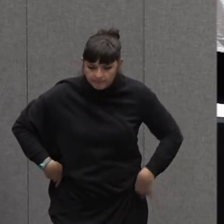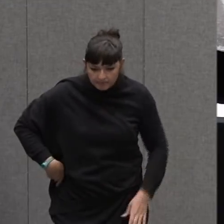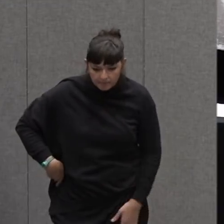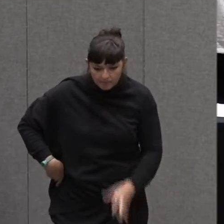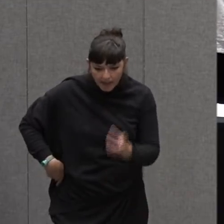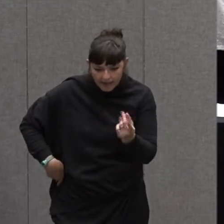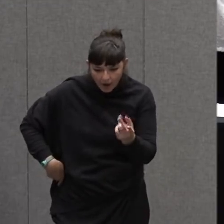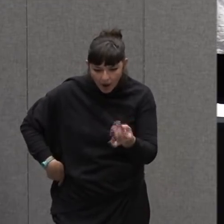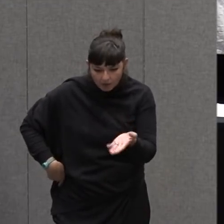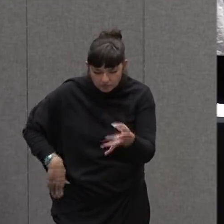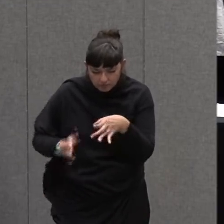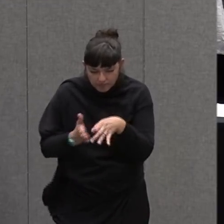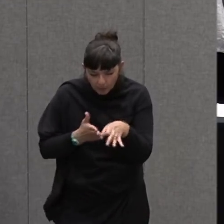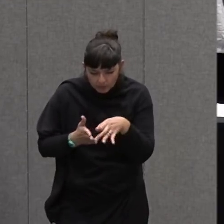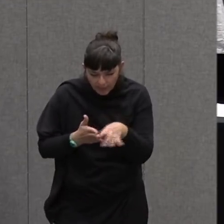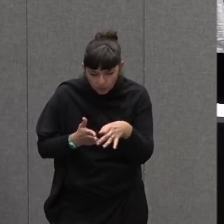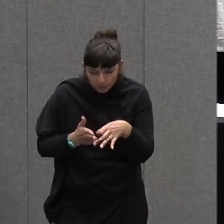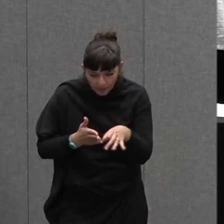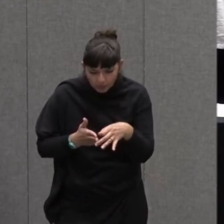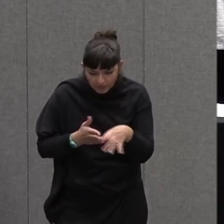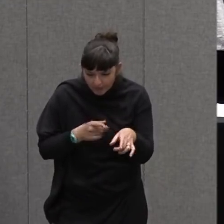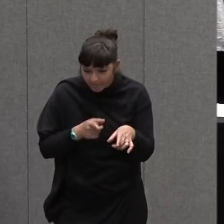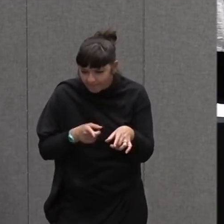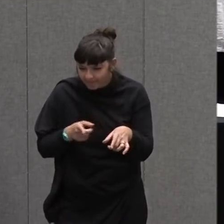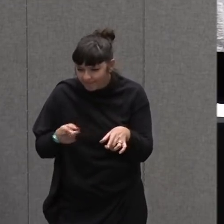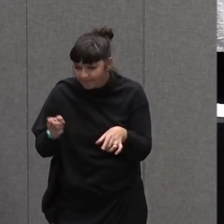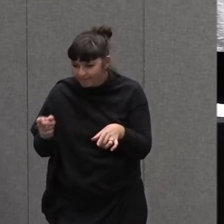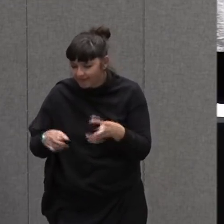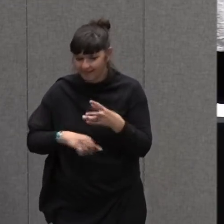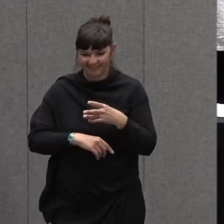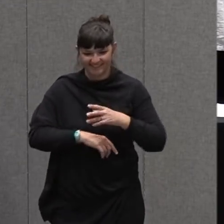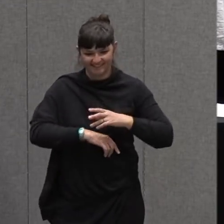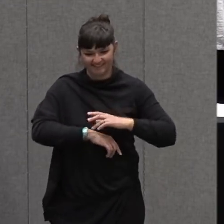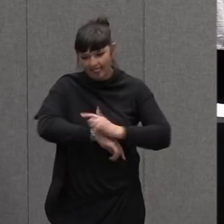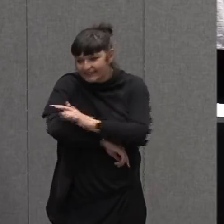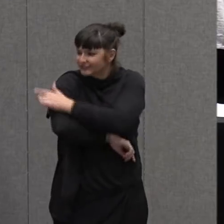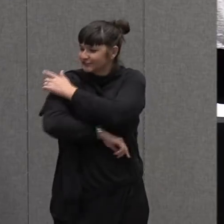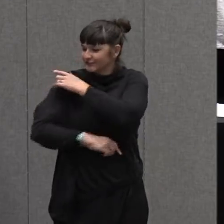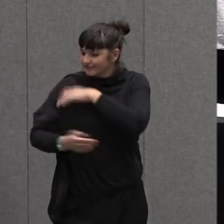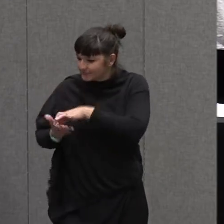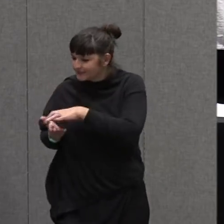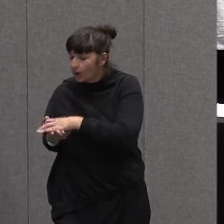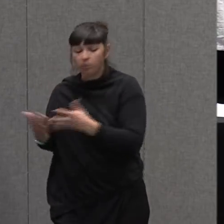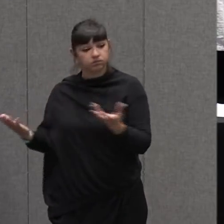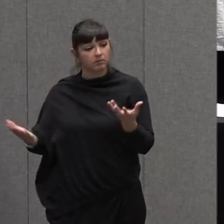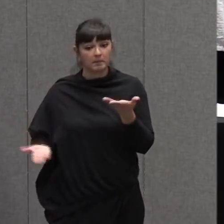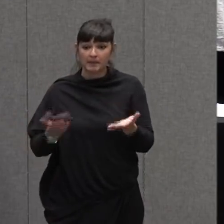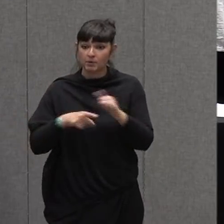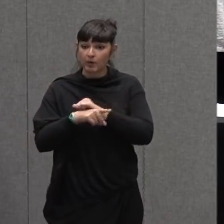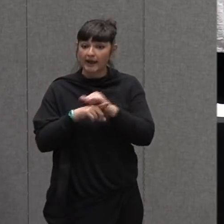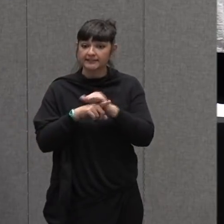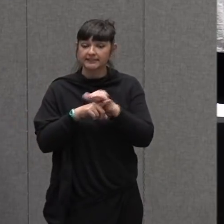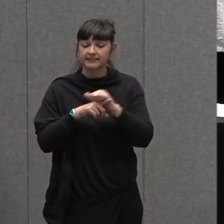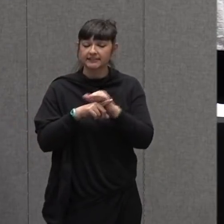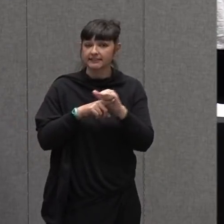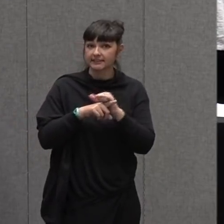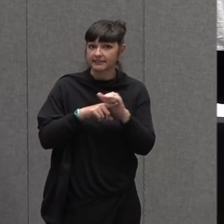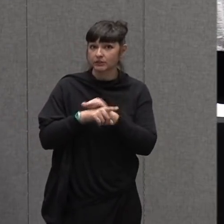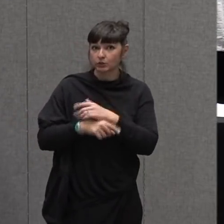I don't know, you might. You can also do this with another sibling. You can also do this with a grown up.